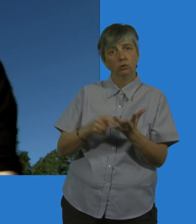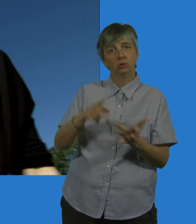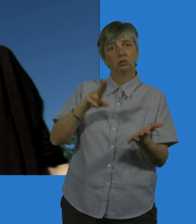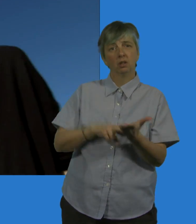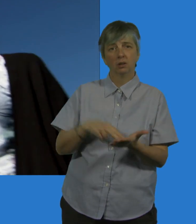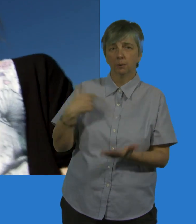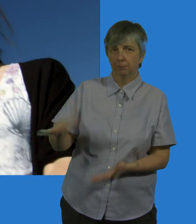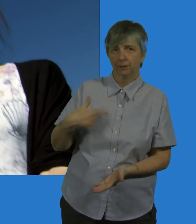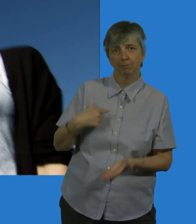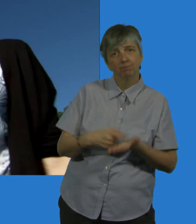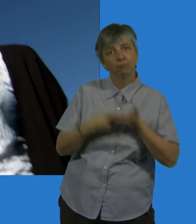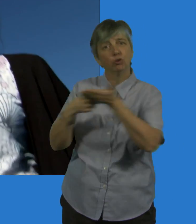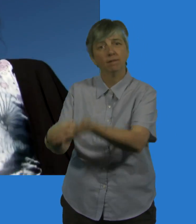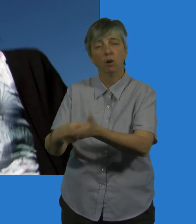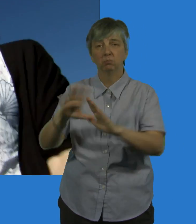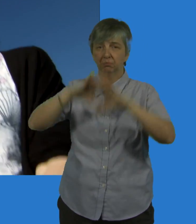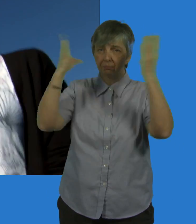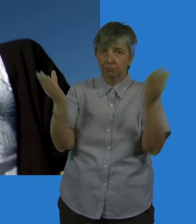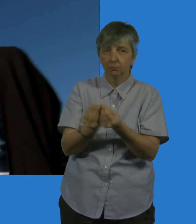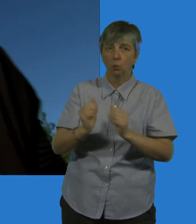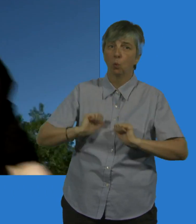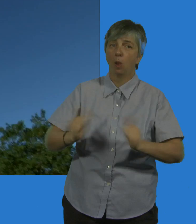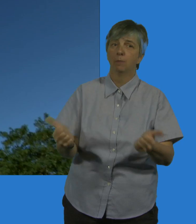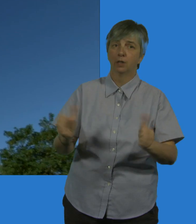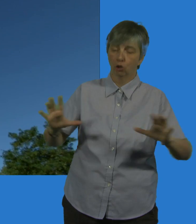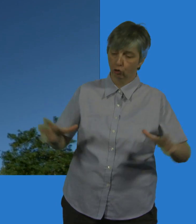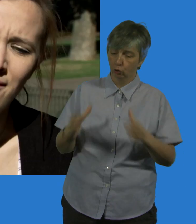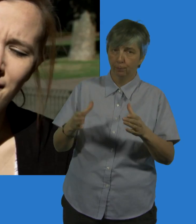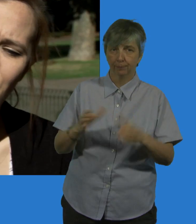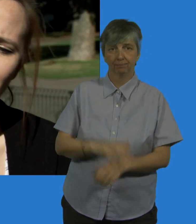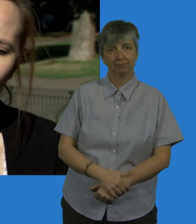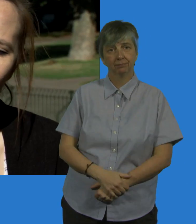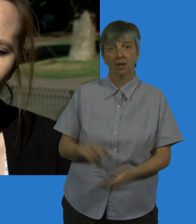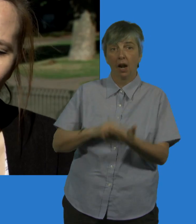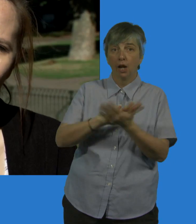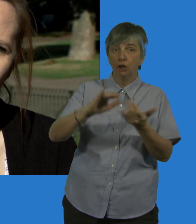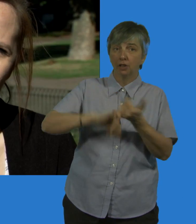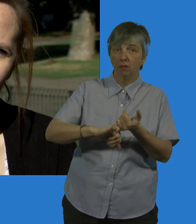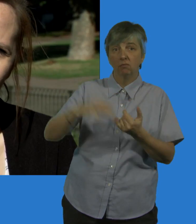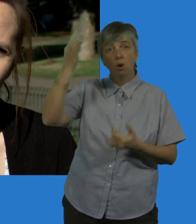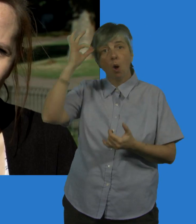I need to talk to. He’s so supportive. So I’ve been referred to Total Wellbeing in